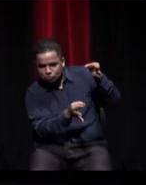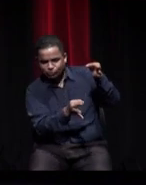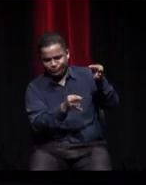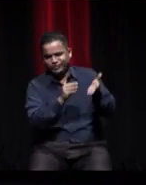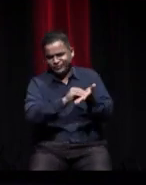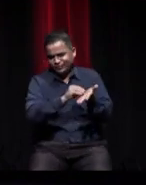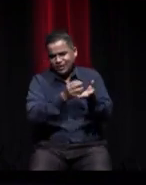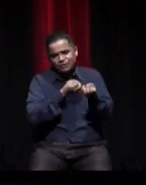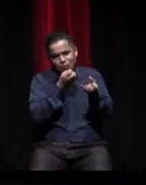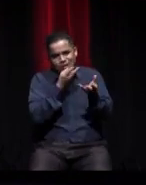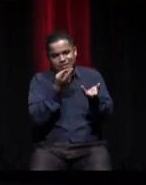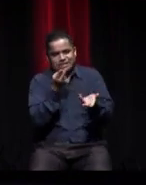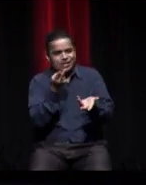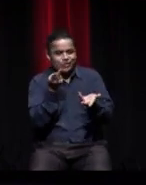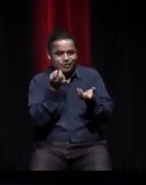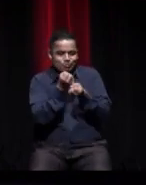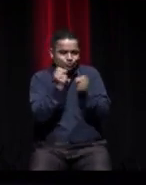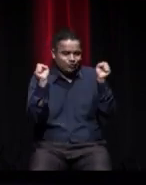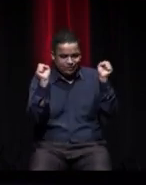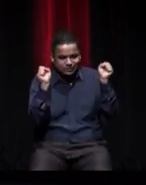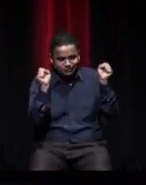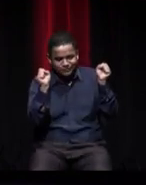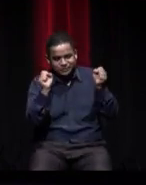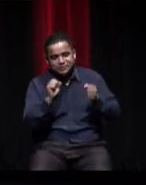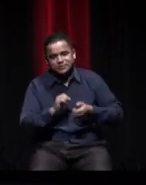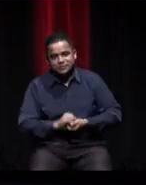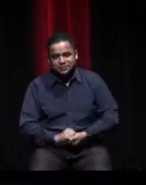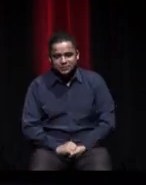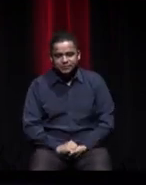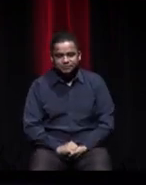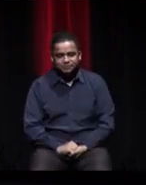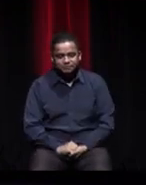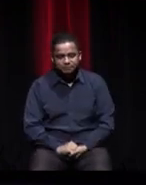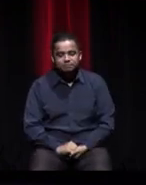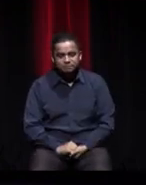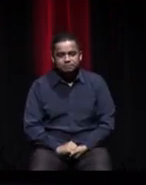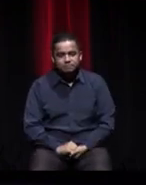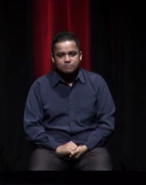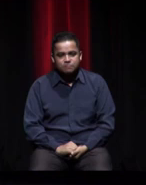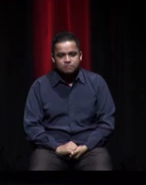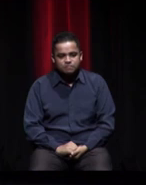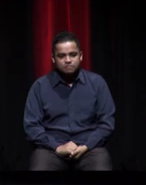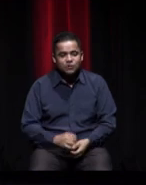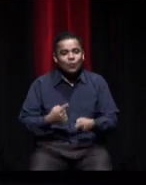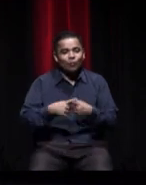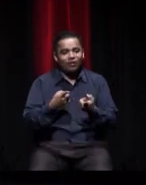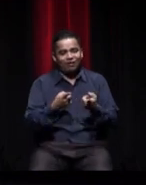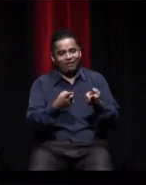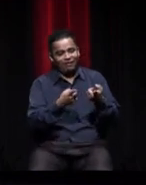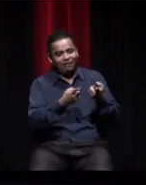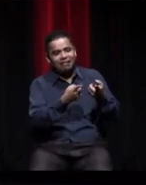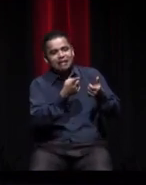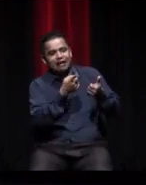It's impossible. Precisely for its not account for the most common truth,